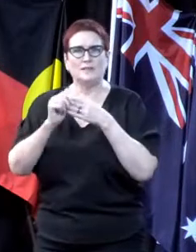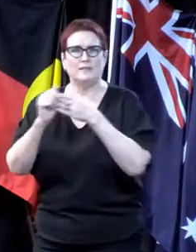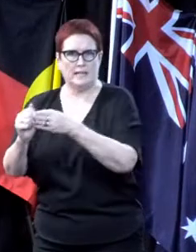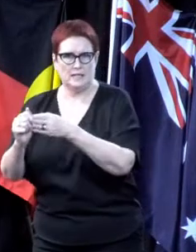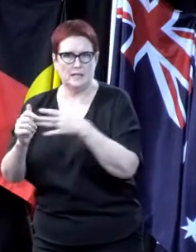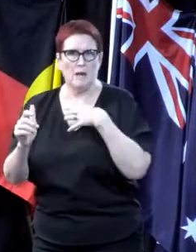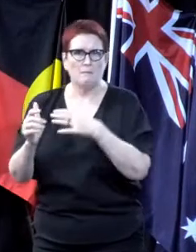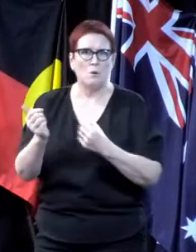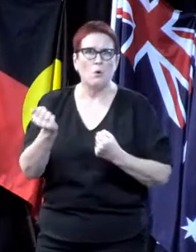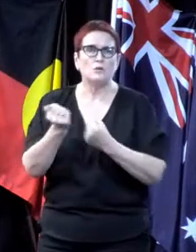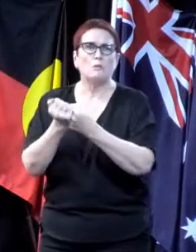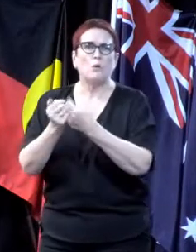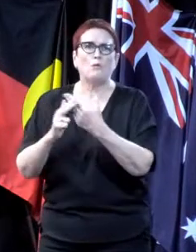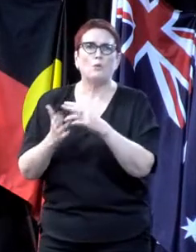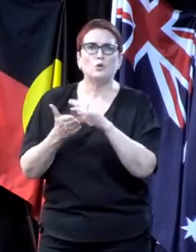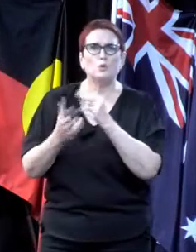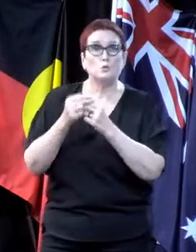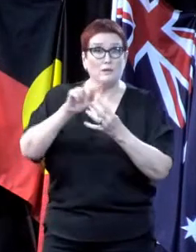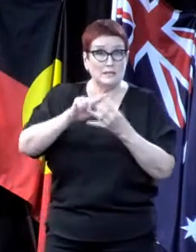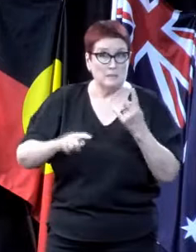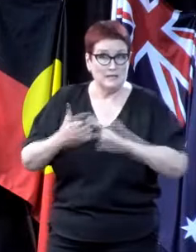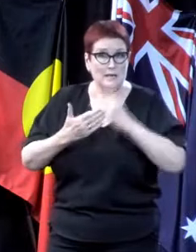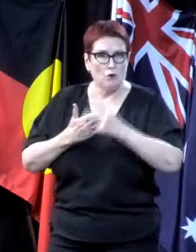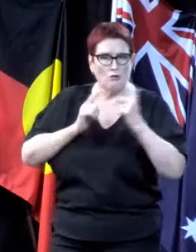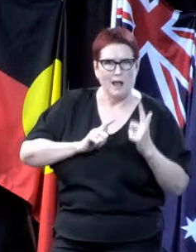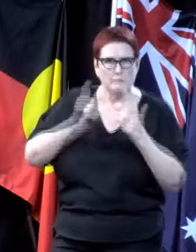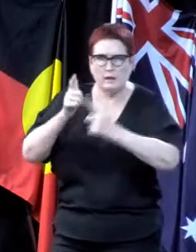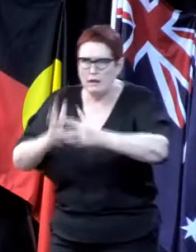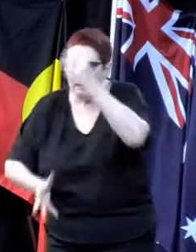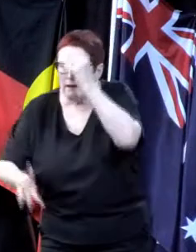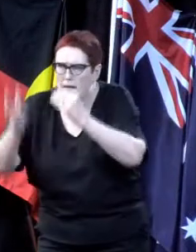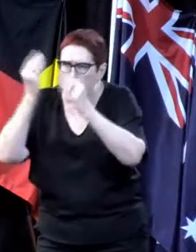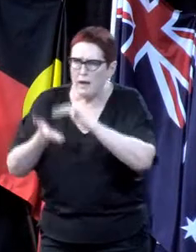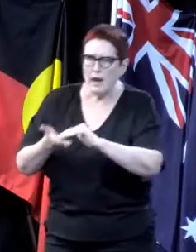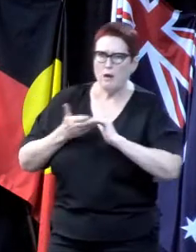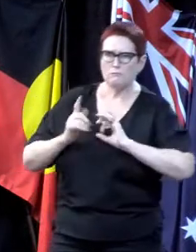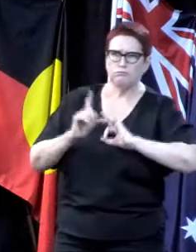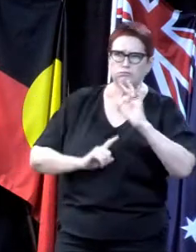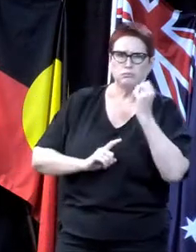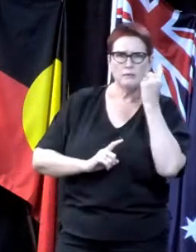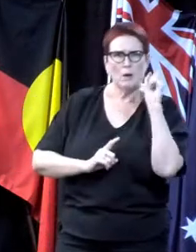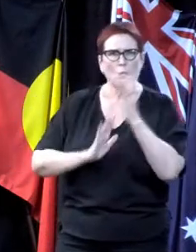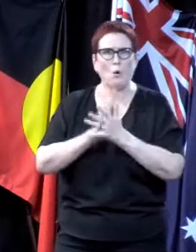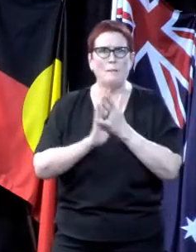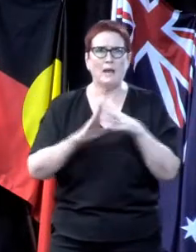with Disability program, which developed the school leaders' knowledge and understanding of inclusive schooling practices.